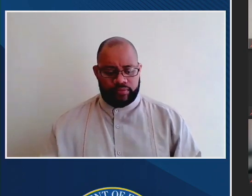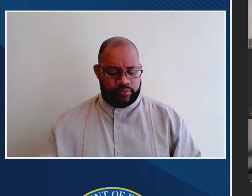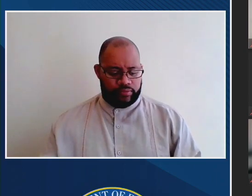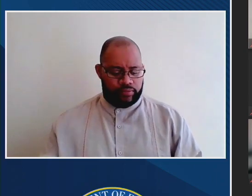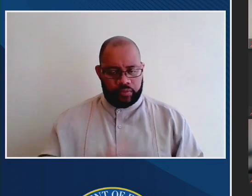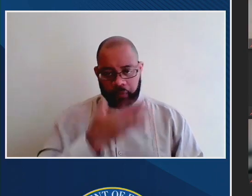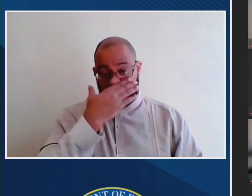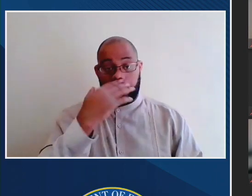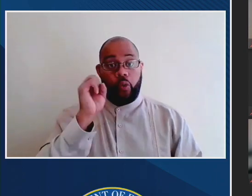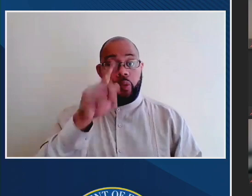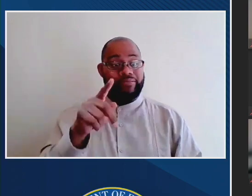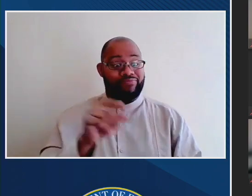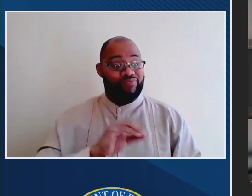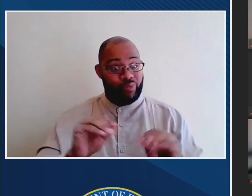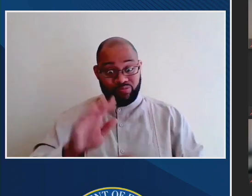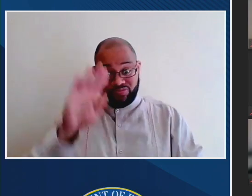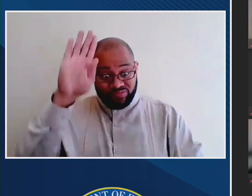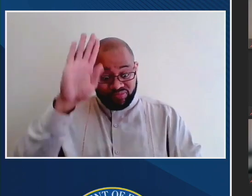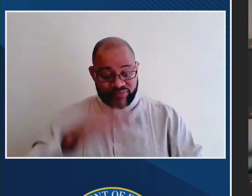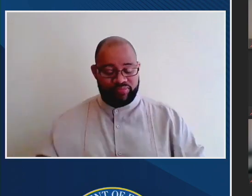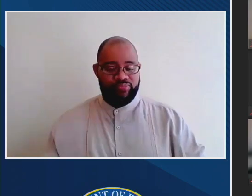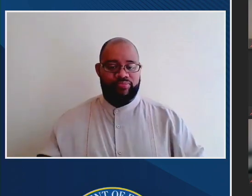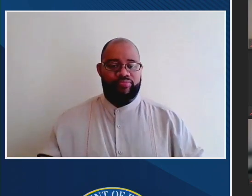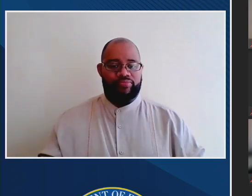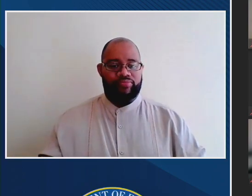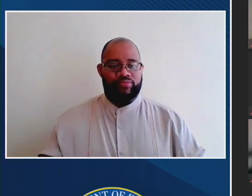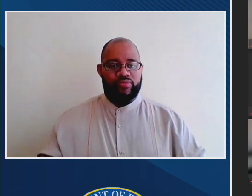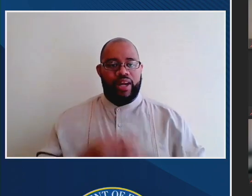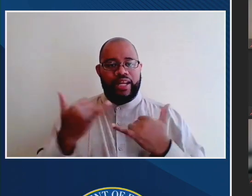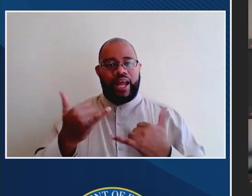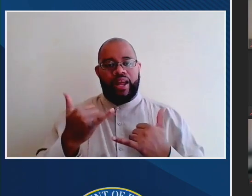Seeing no hands, we will jump right into